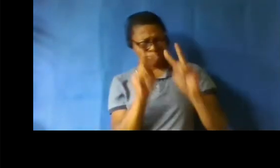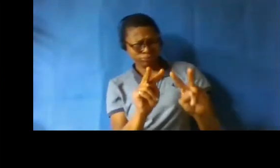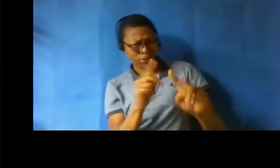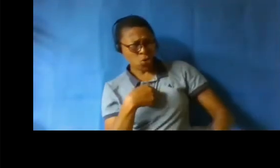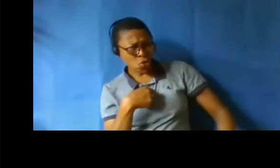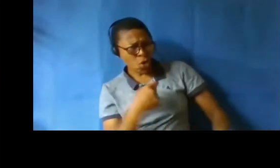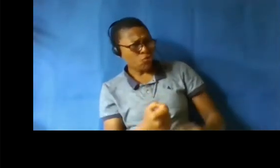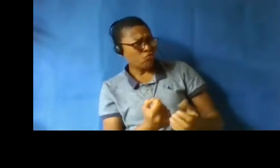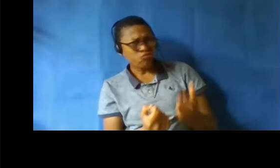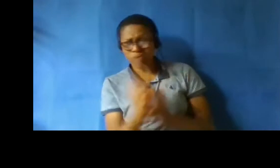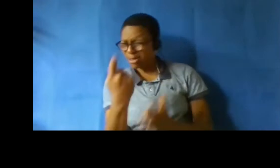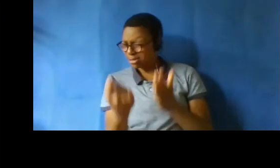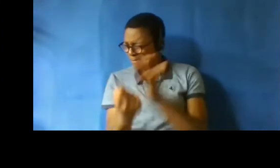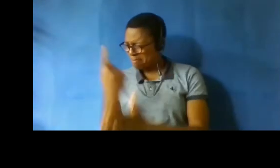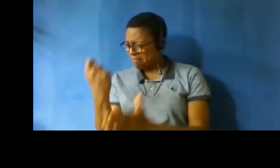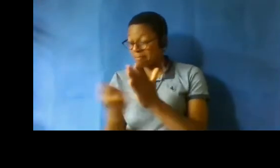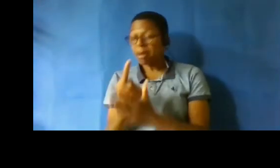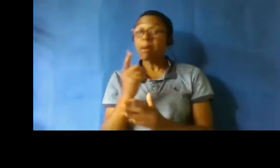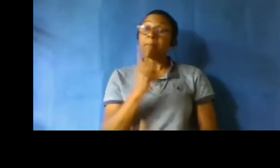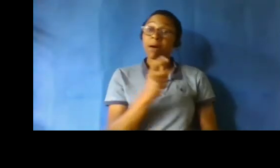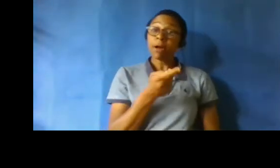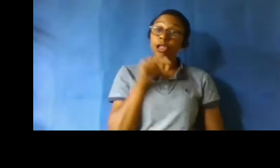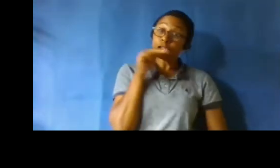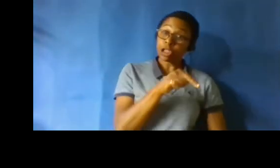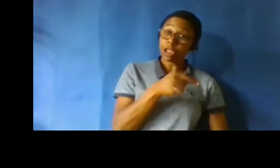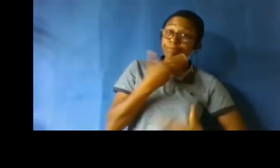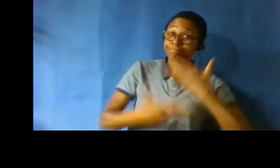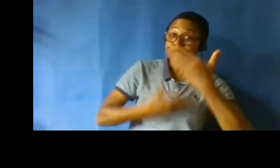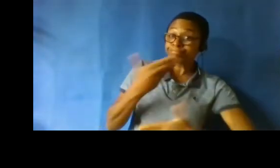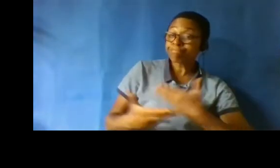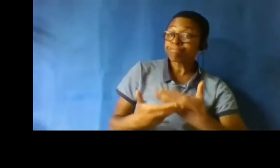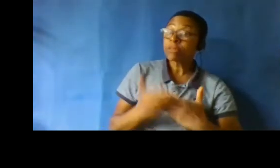processes she explains later in the video that has sensorial response of